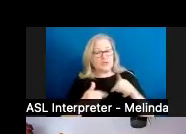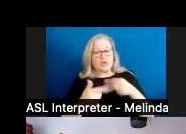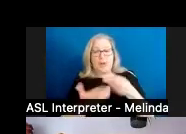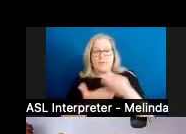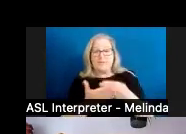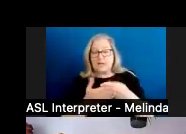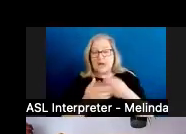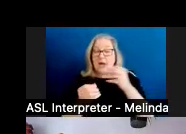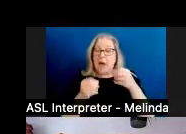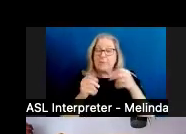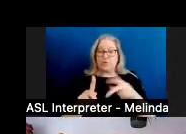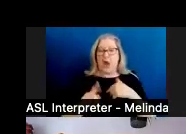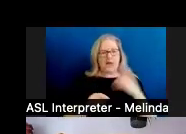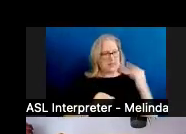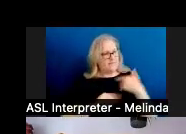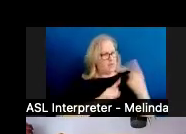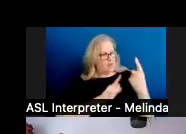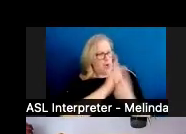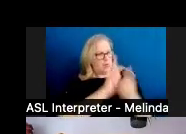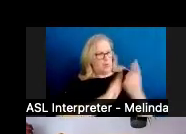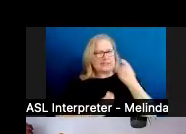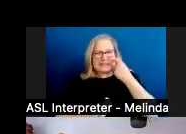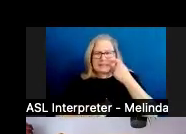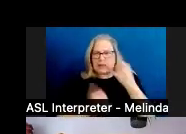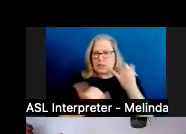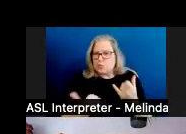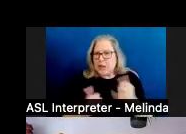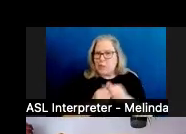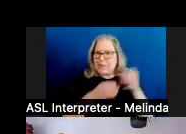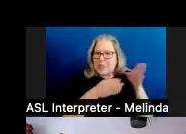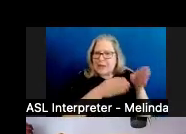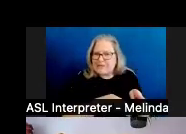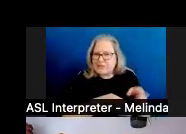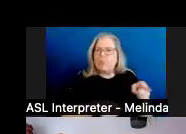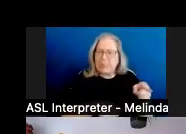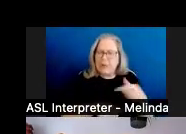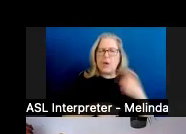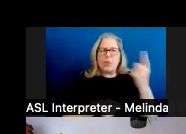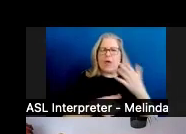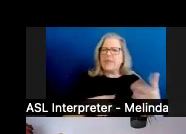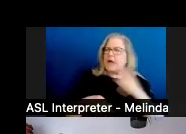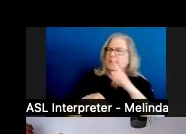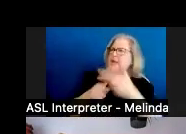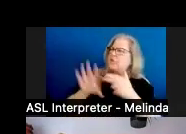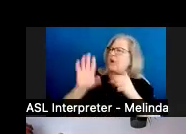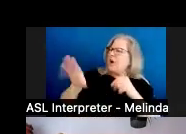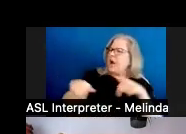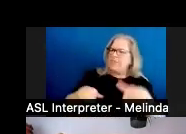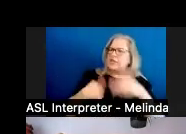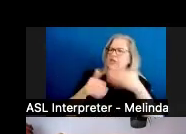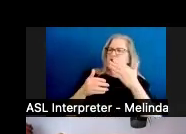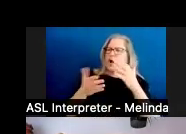I actually had a one-on-one just earlier today with an individual, and one thing I brought up is, "This is a great spot to talk to your program official.